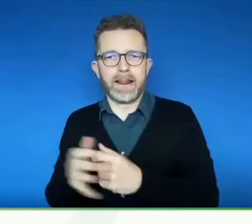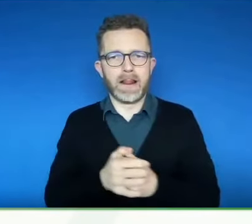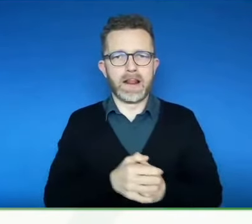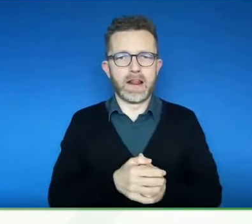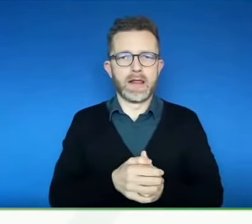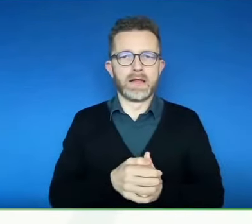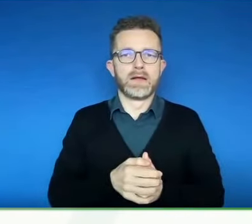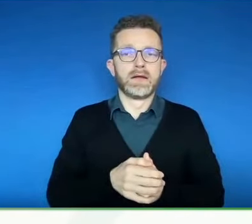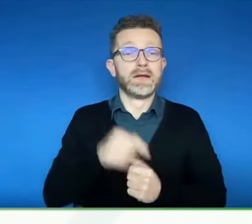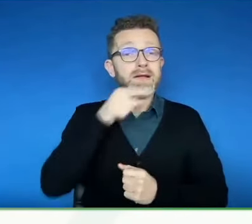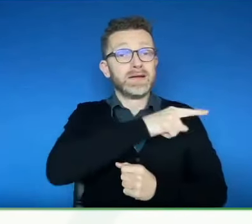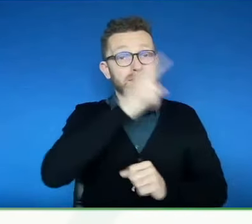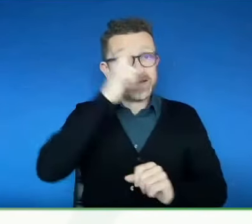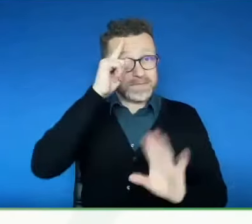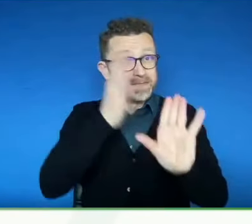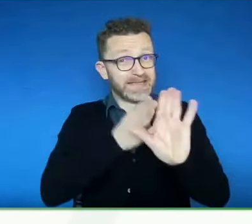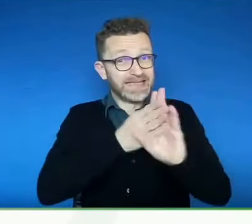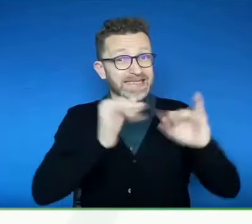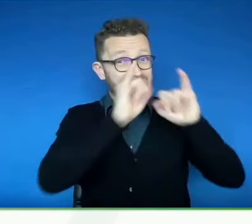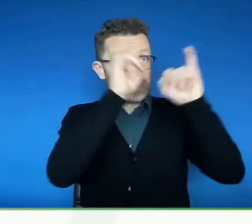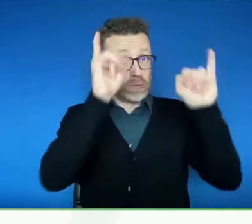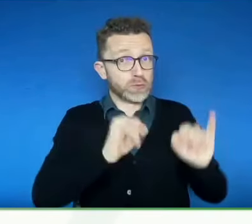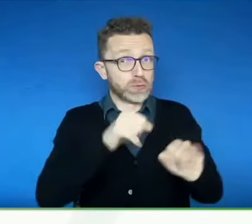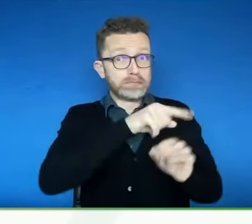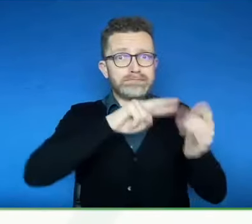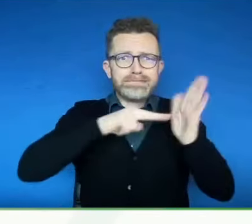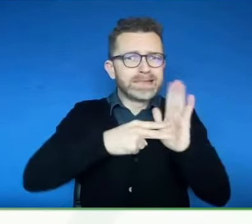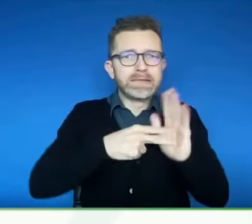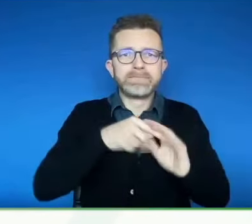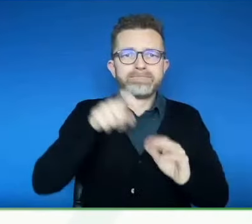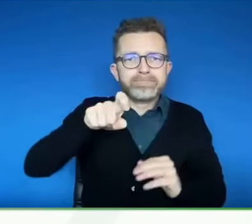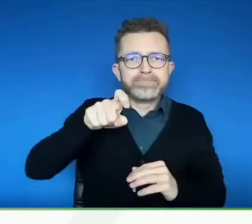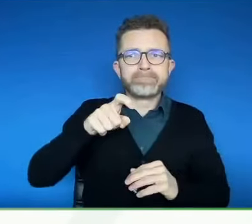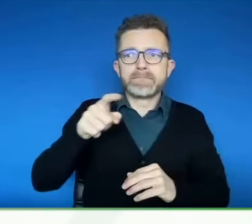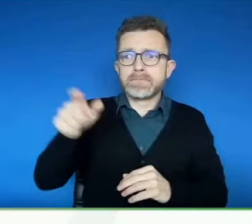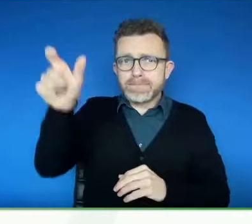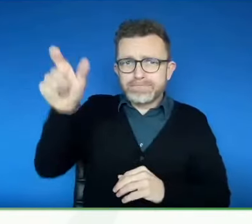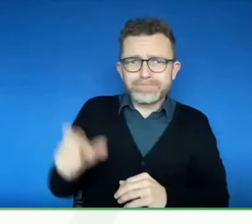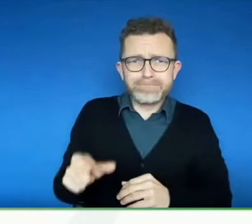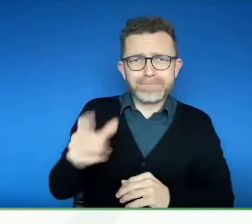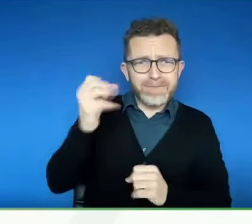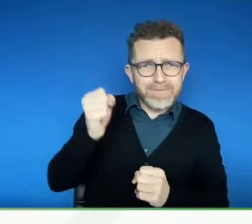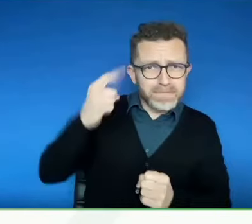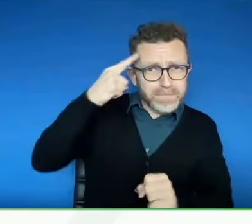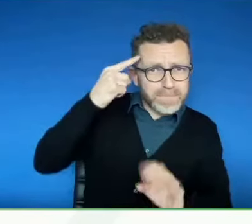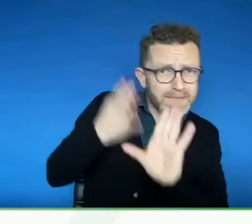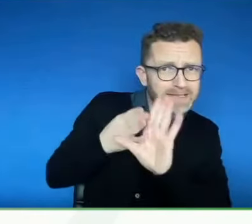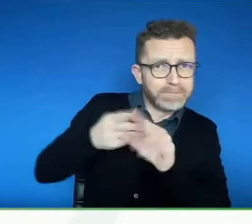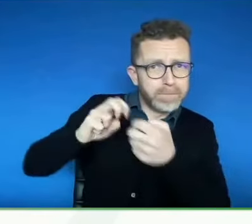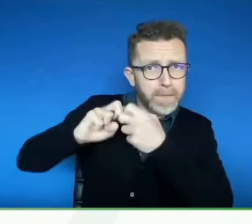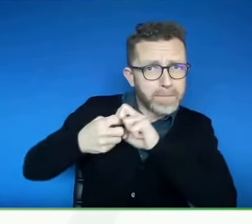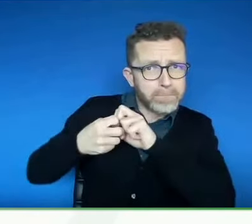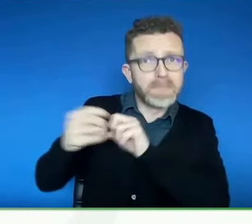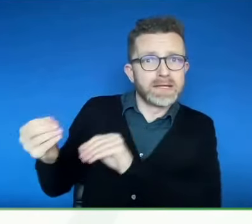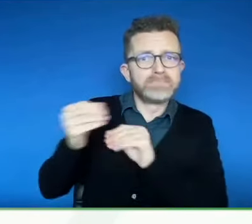Physical and sexual abuse, neglect, torture.